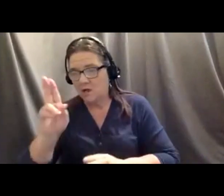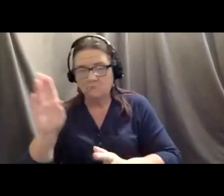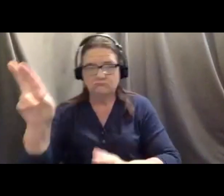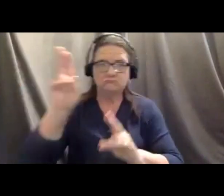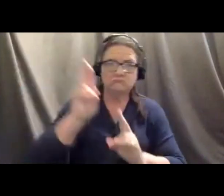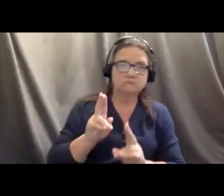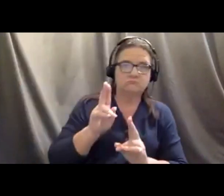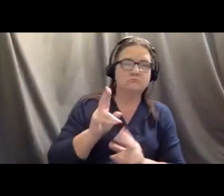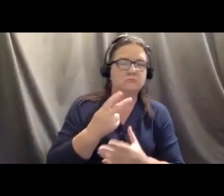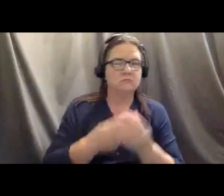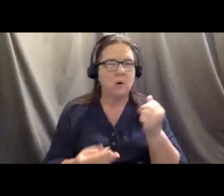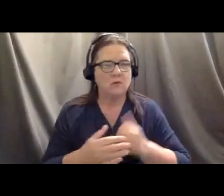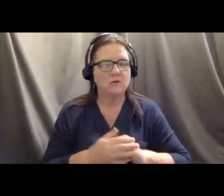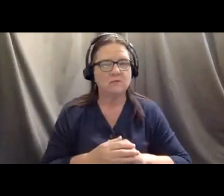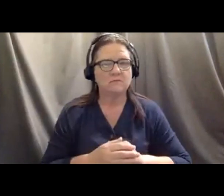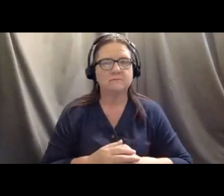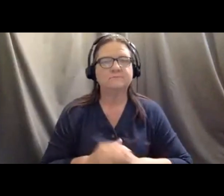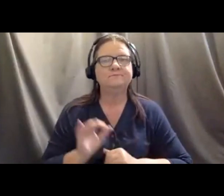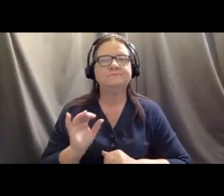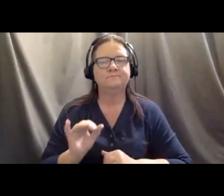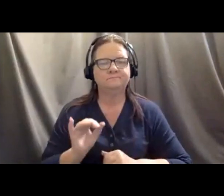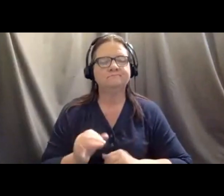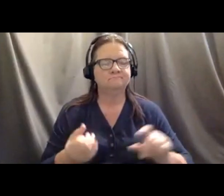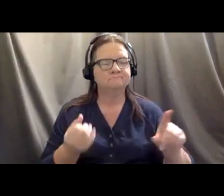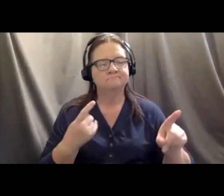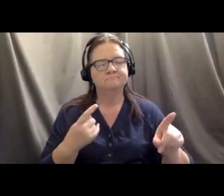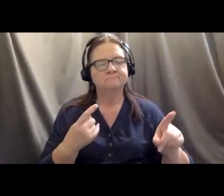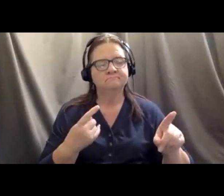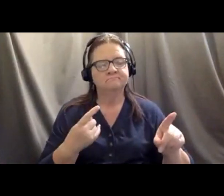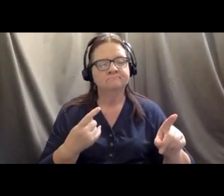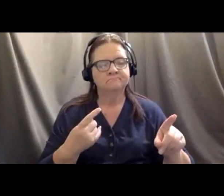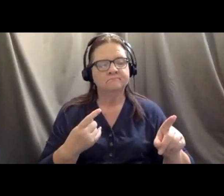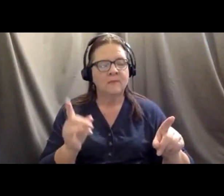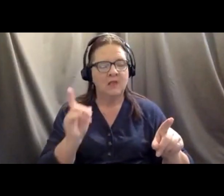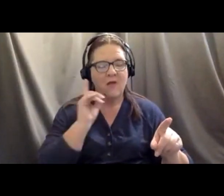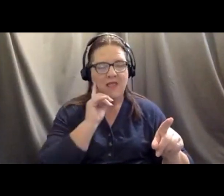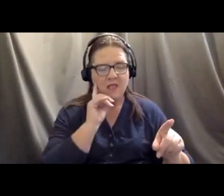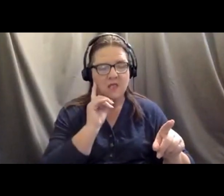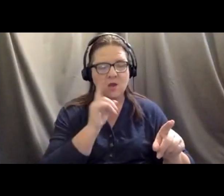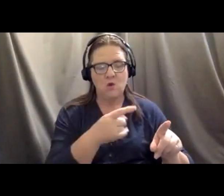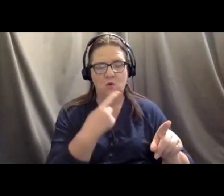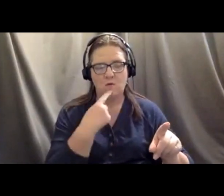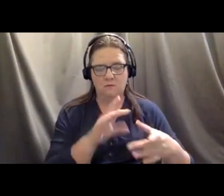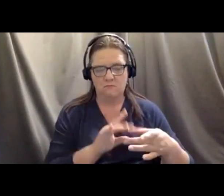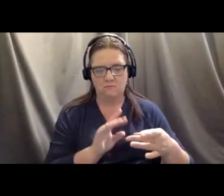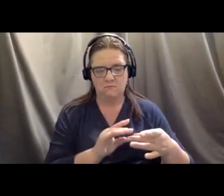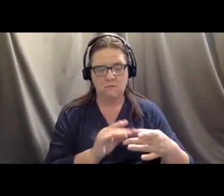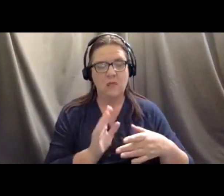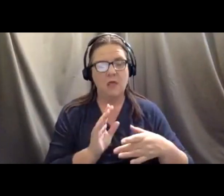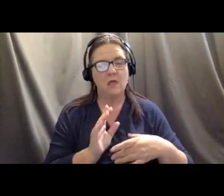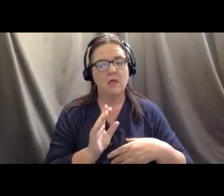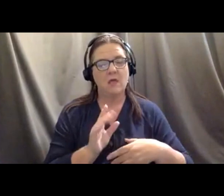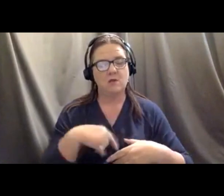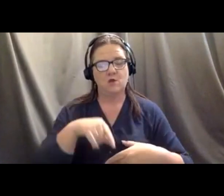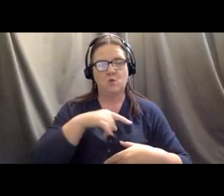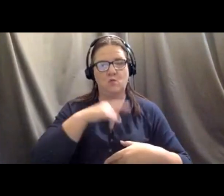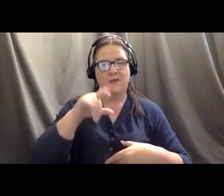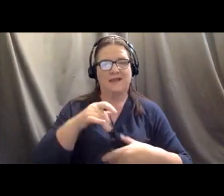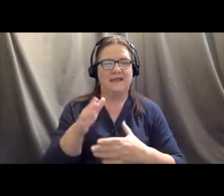Sharon Brisolara: What I hear in that Carolyn is both perhaps a shared kind of operational